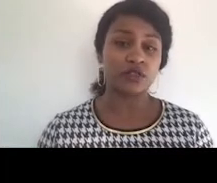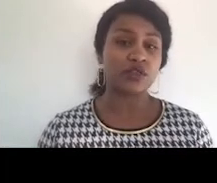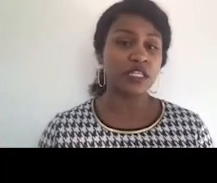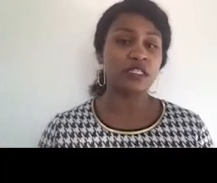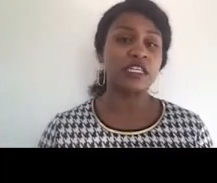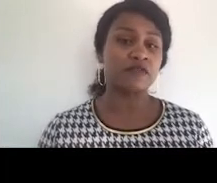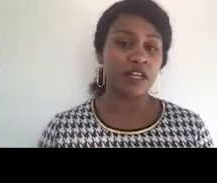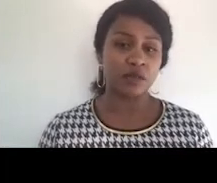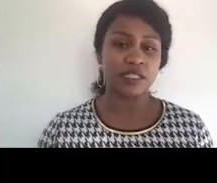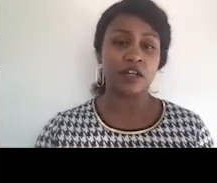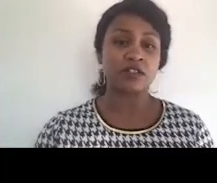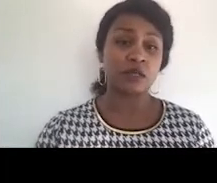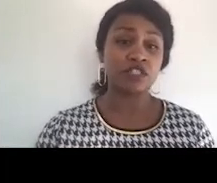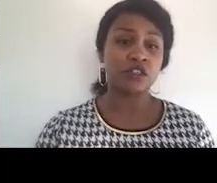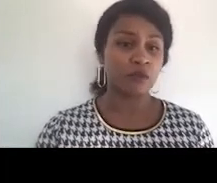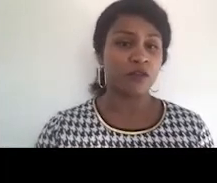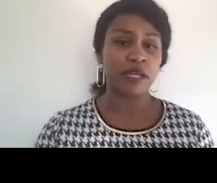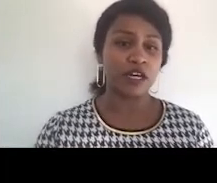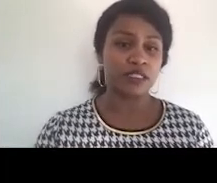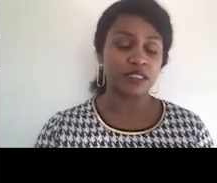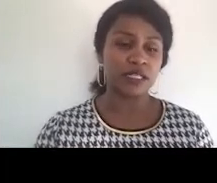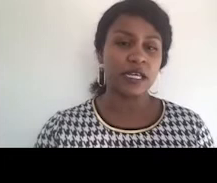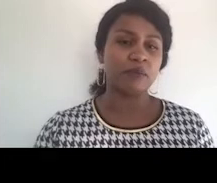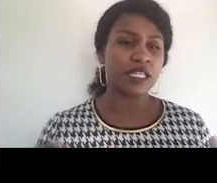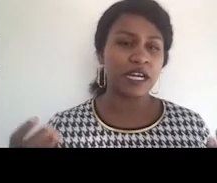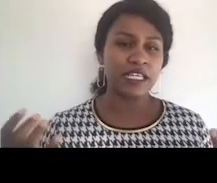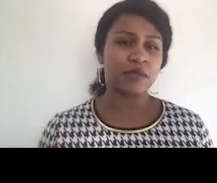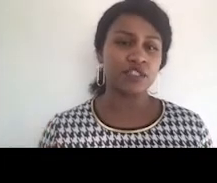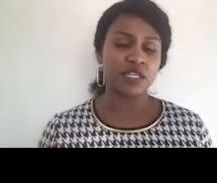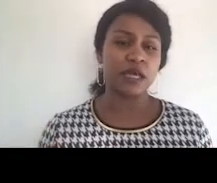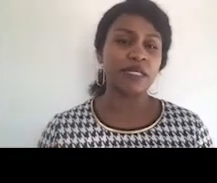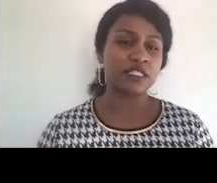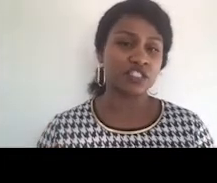to critically evaluate their consumption of performing arts, media imagery and messages